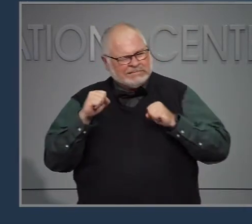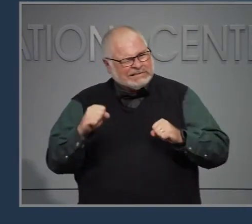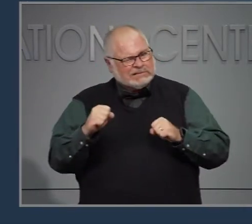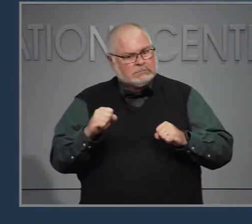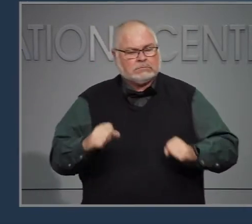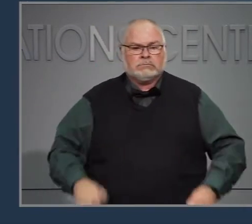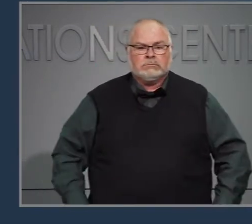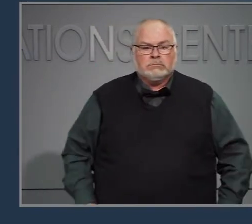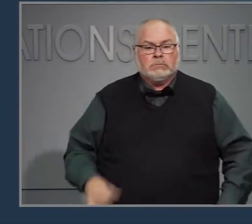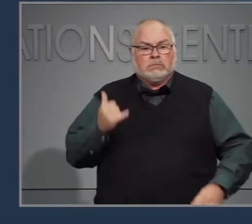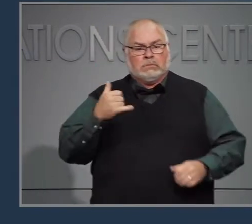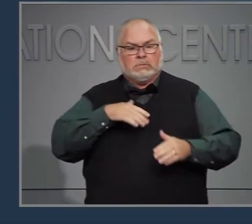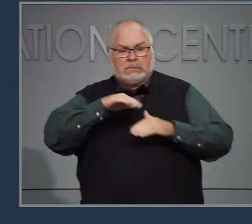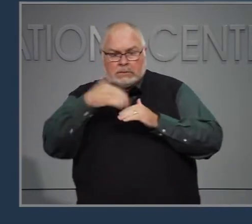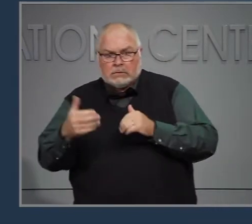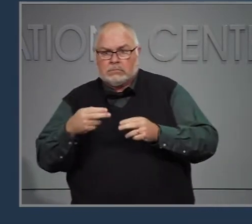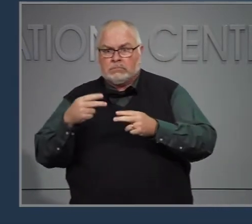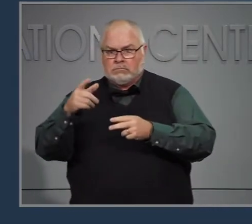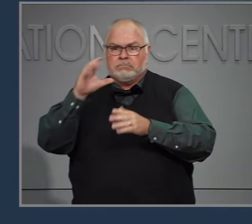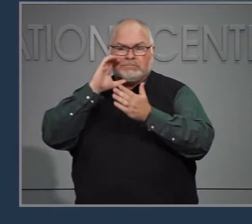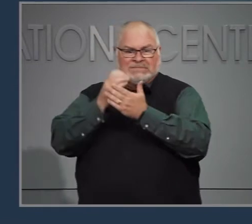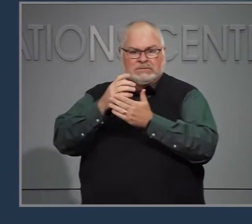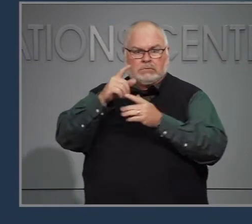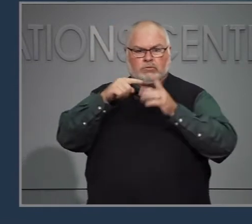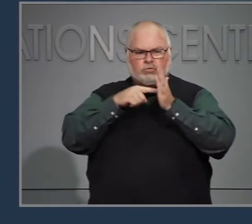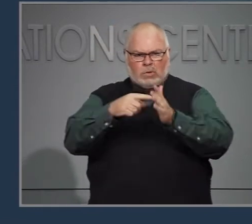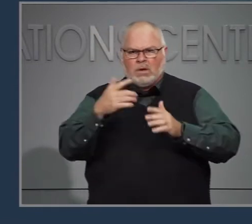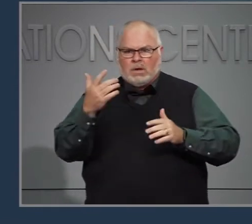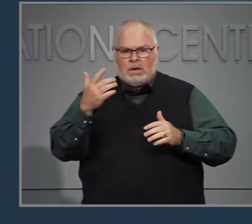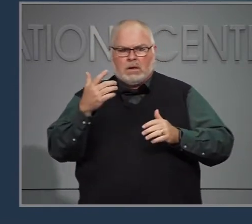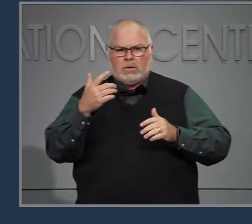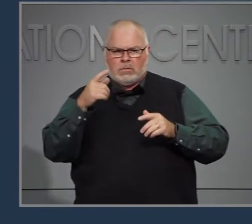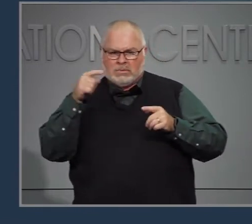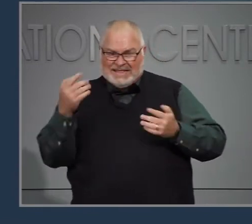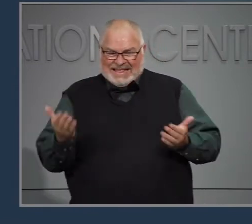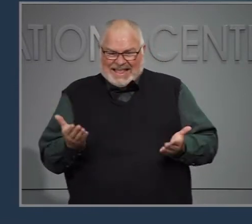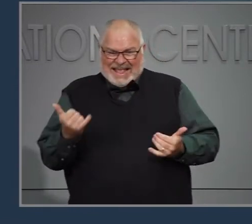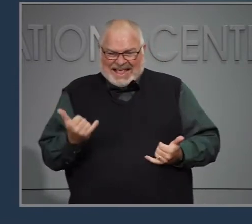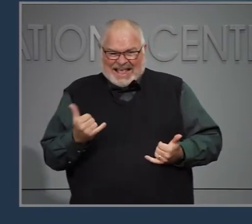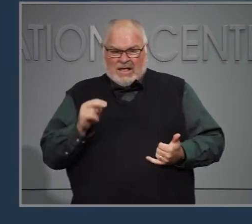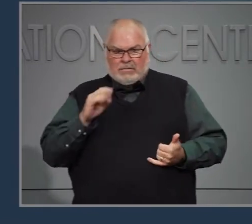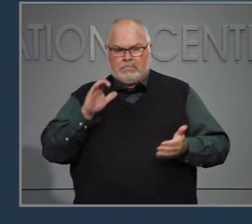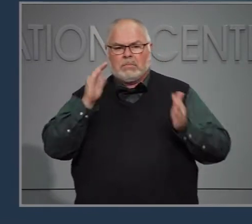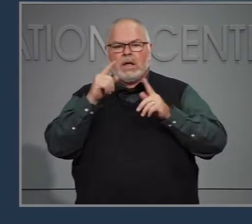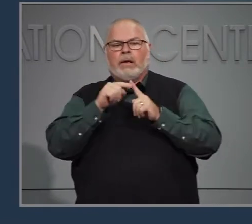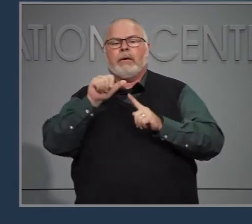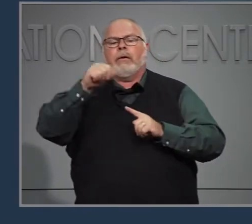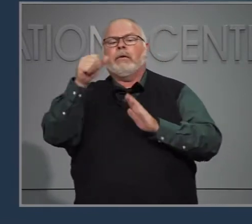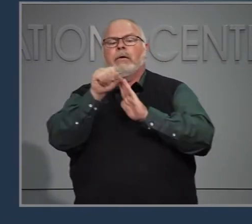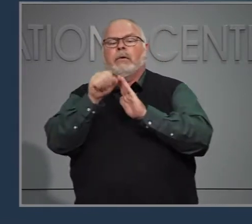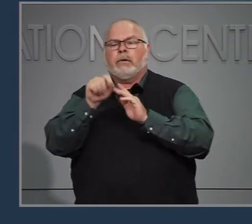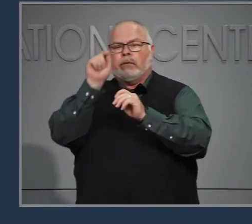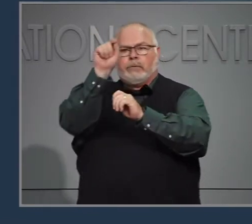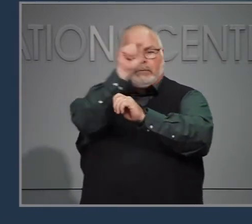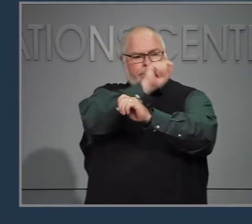NOW THIS SLIDE SHOWS HOW WE IN NORTH CAROLINA COMPARED TO OTHER STATES IN TERMS OF CASES